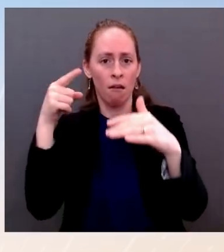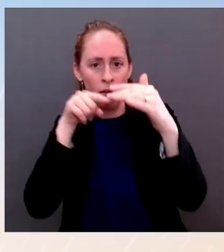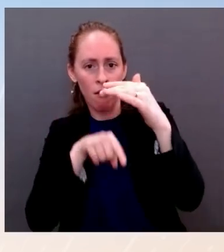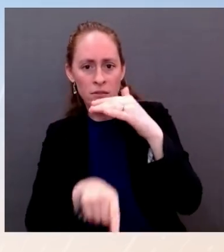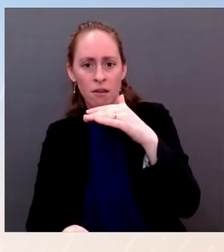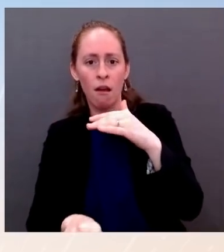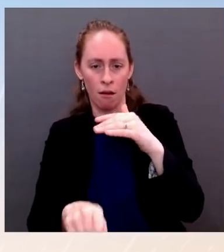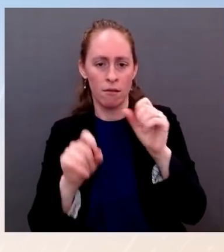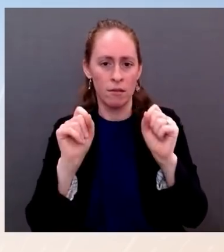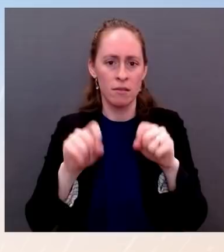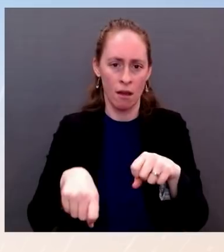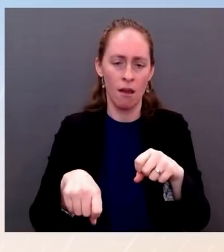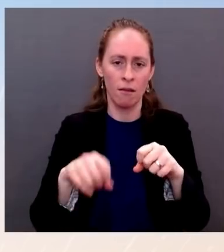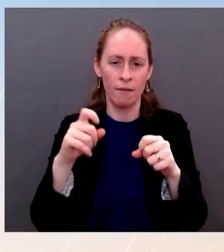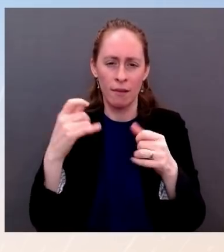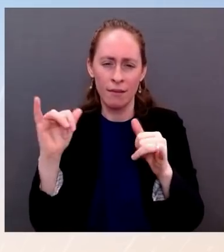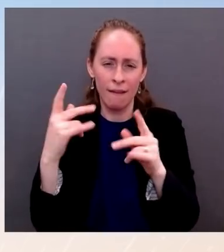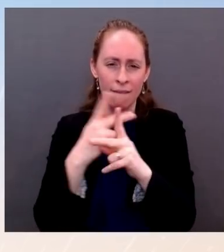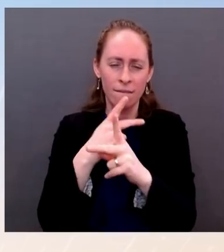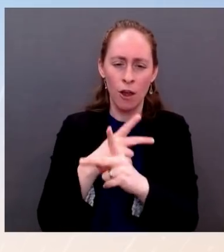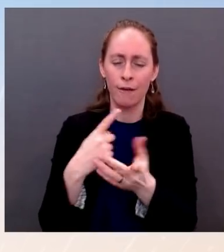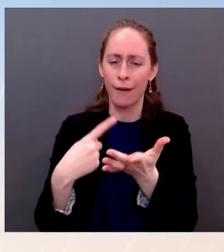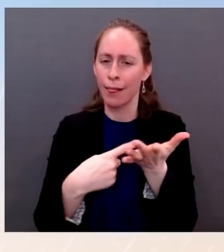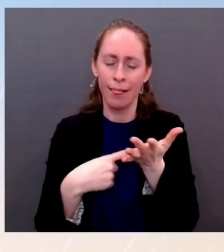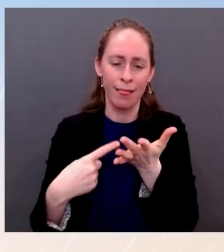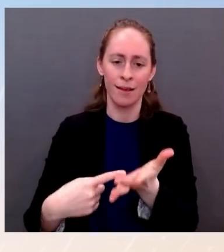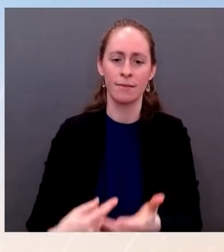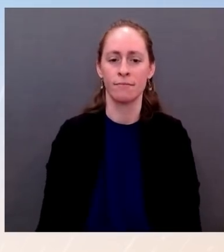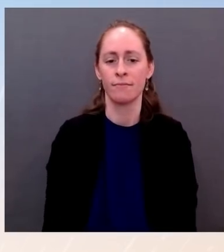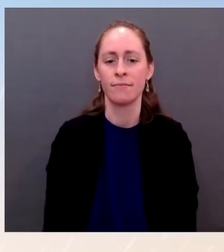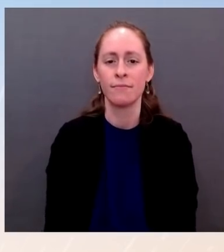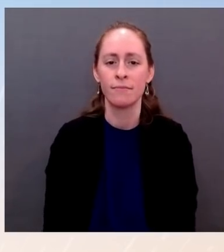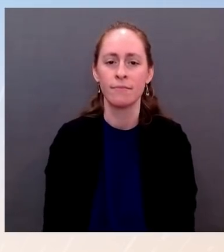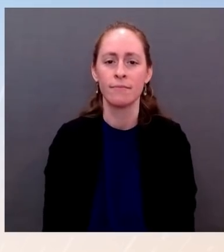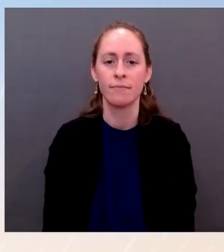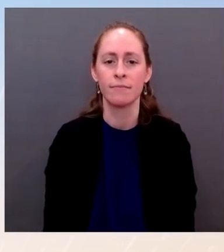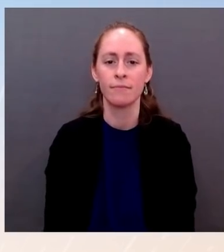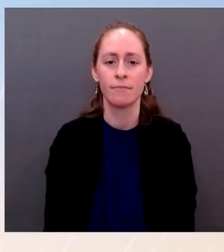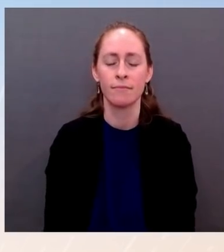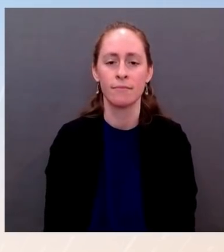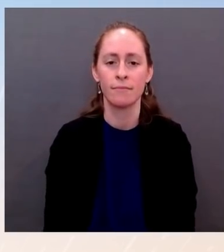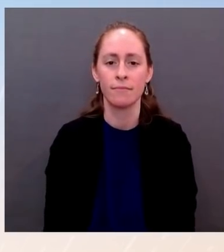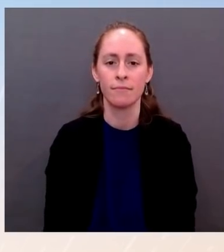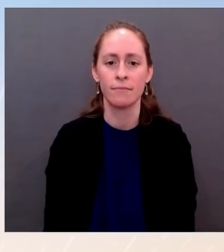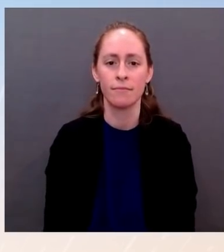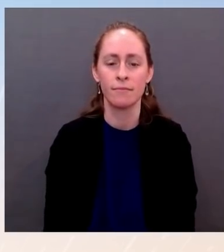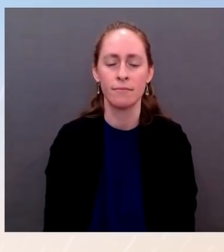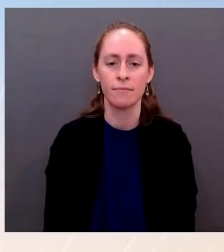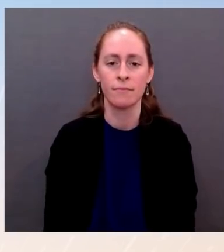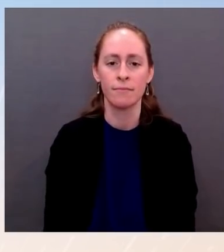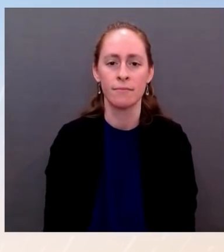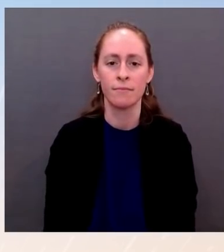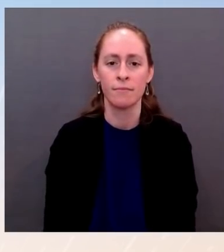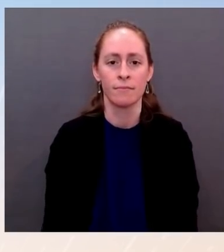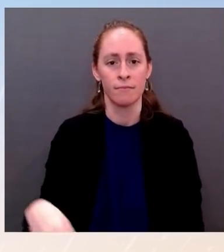The two leaders agreed that the actions of the individuals who are obstructing travel and commerce between our two countries are having significant direct impacts